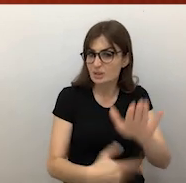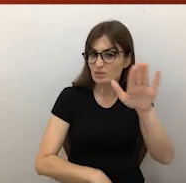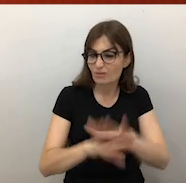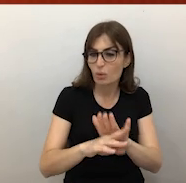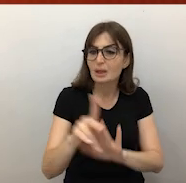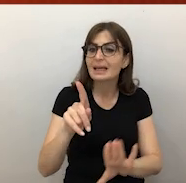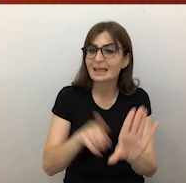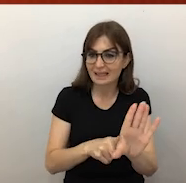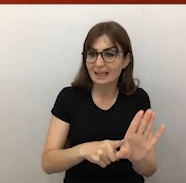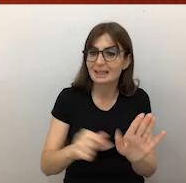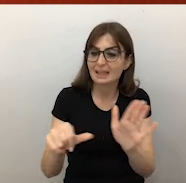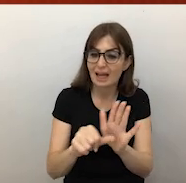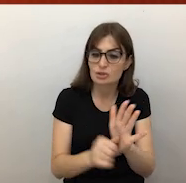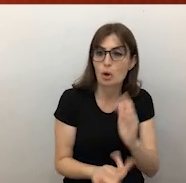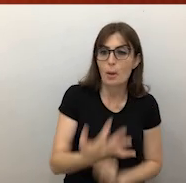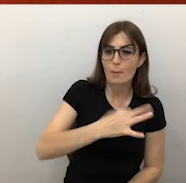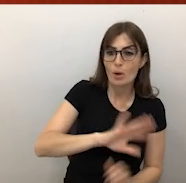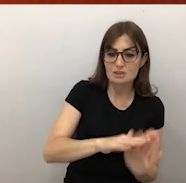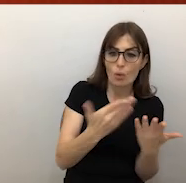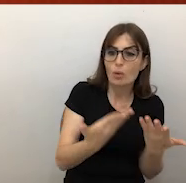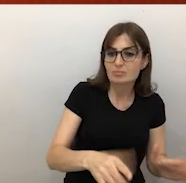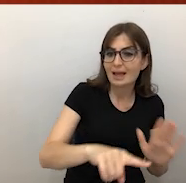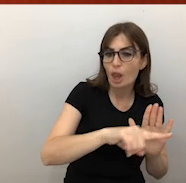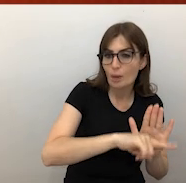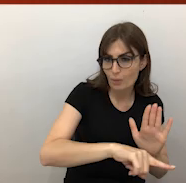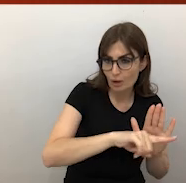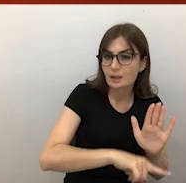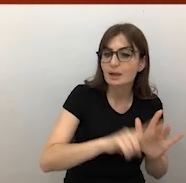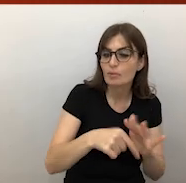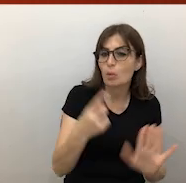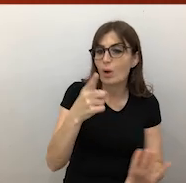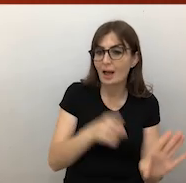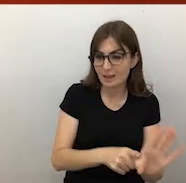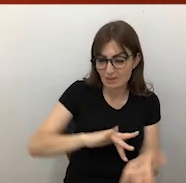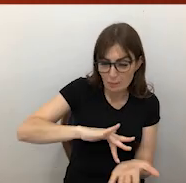It effectively represents the net cash surplus or deficit the organisation has achieved